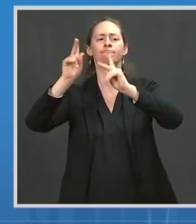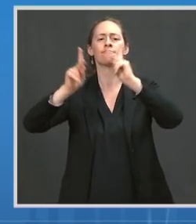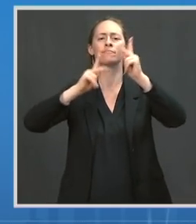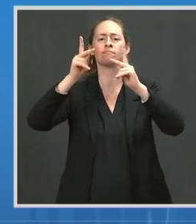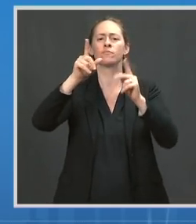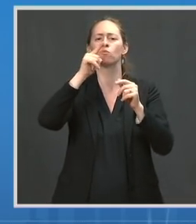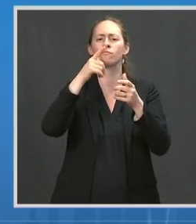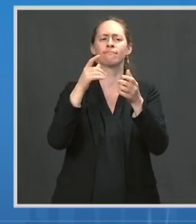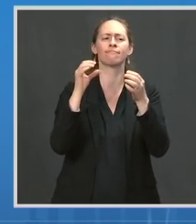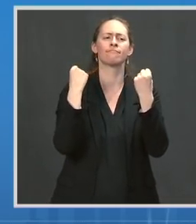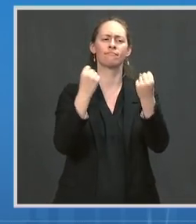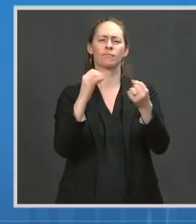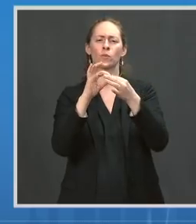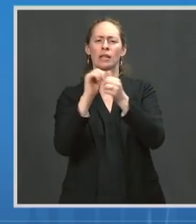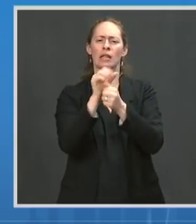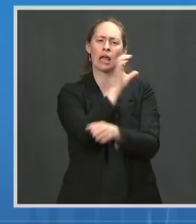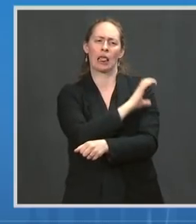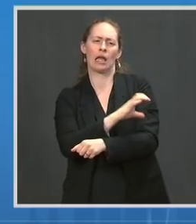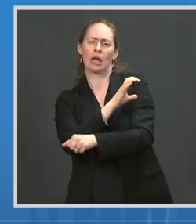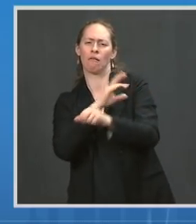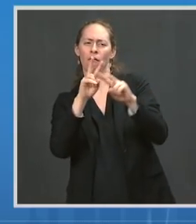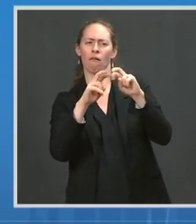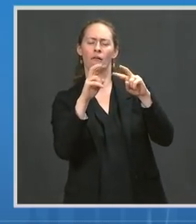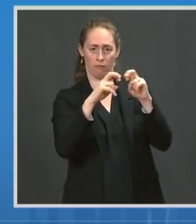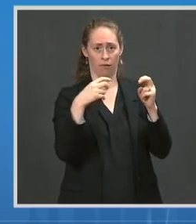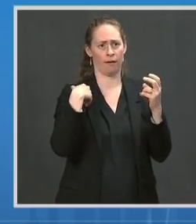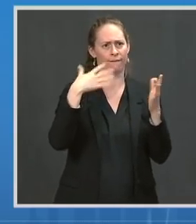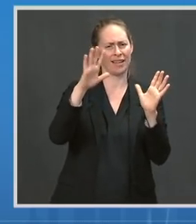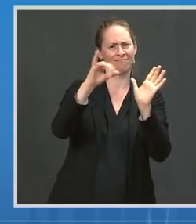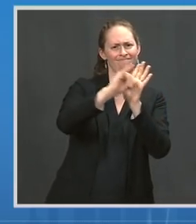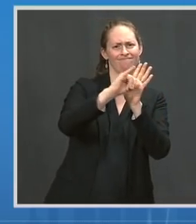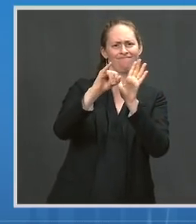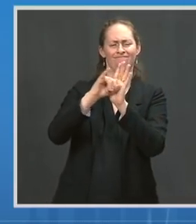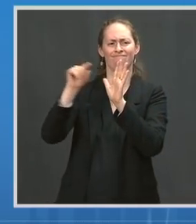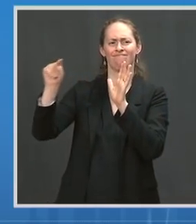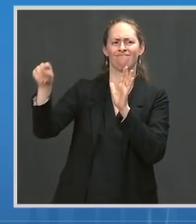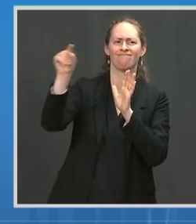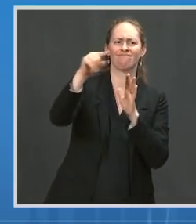some of you may recognize -- are people who are in the trenches every day,